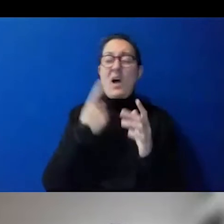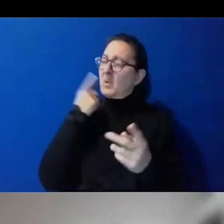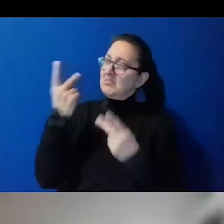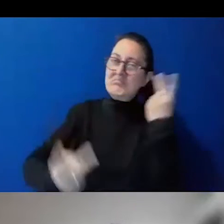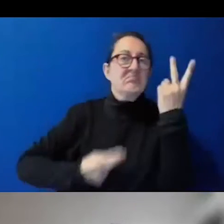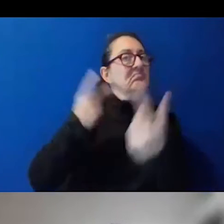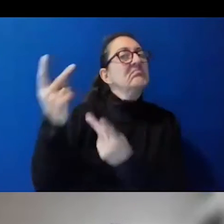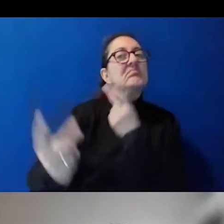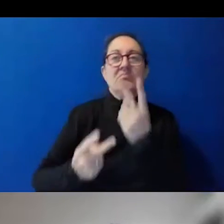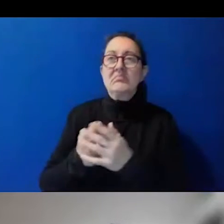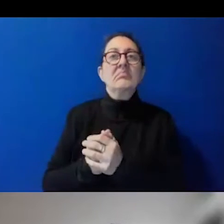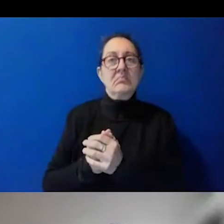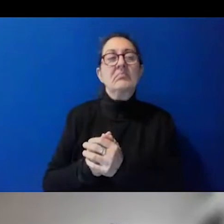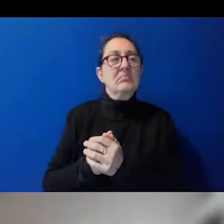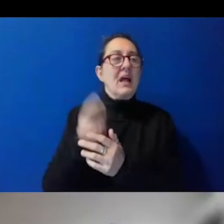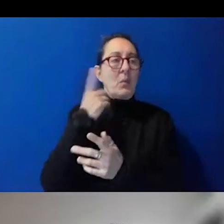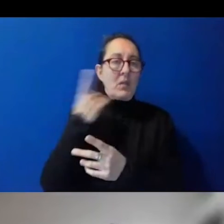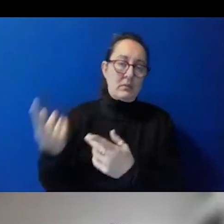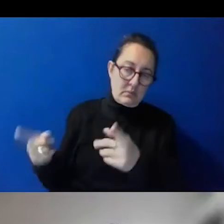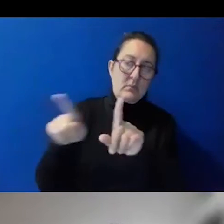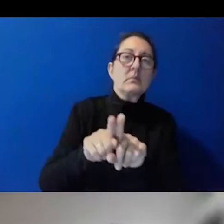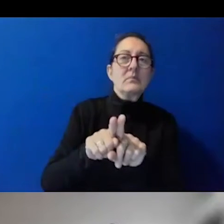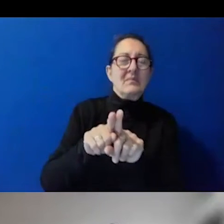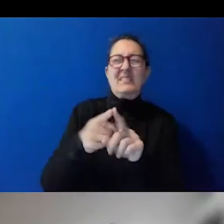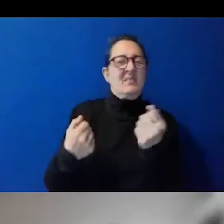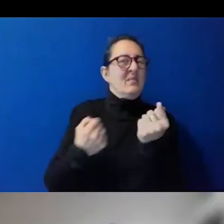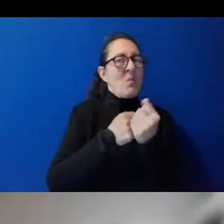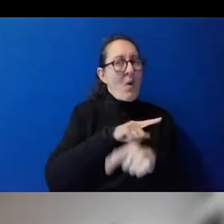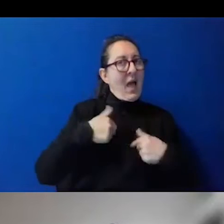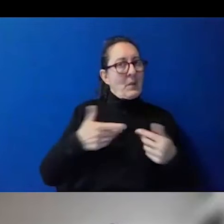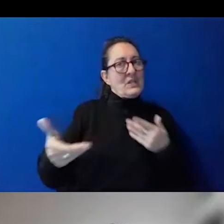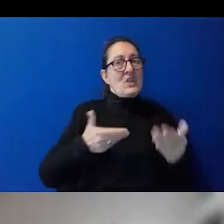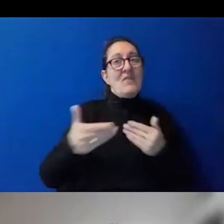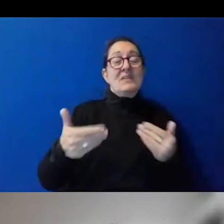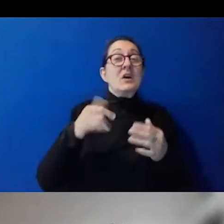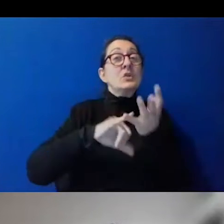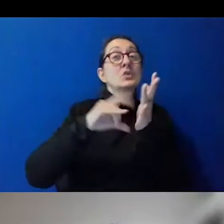service that we can provide so unfortunately we would love a social worker um stationed in Port